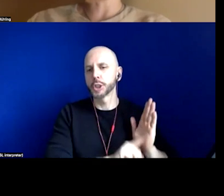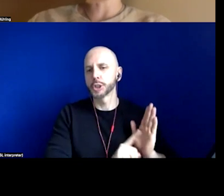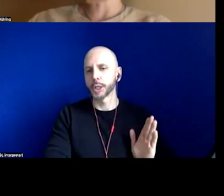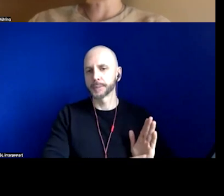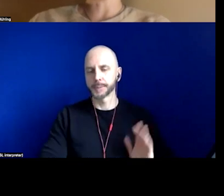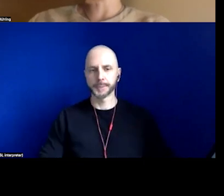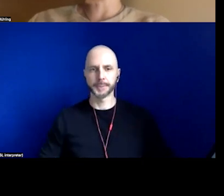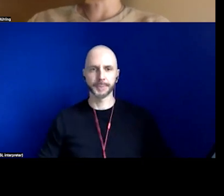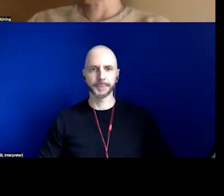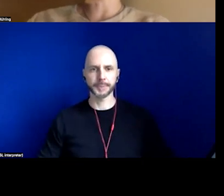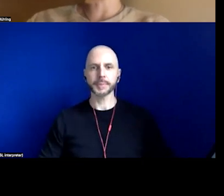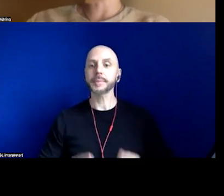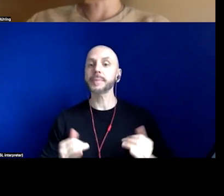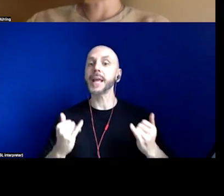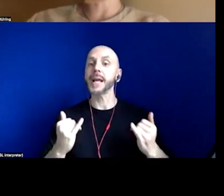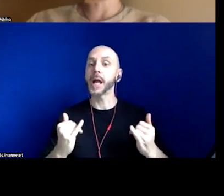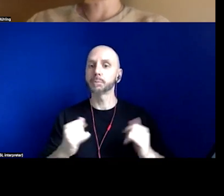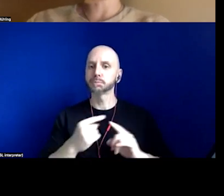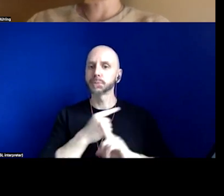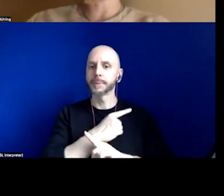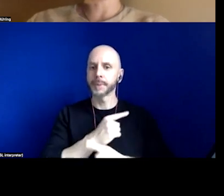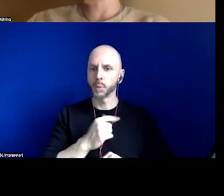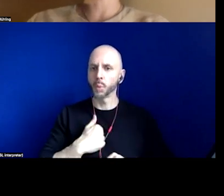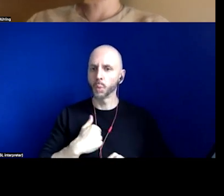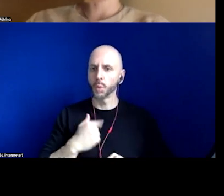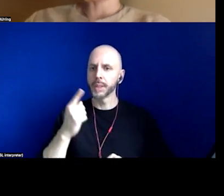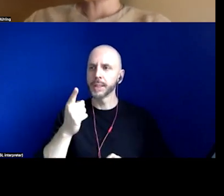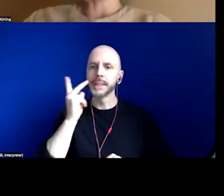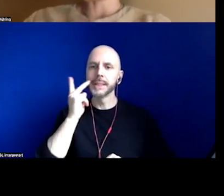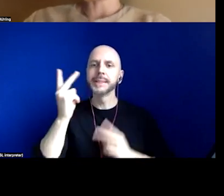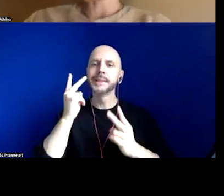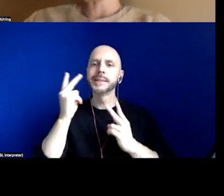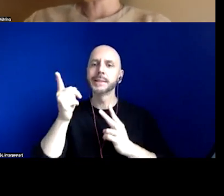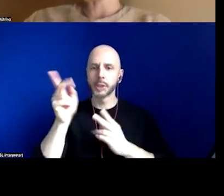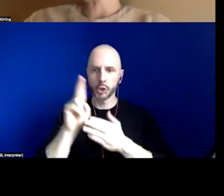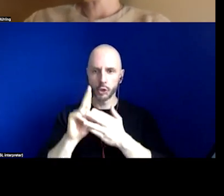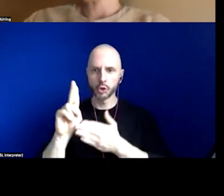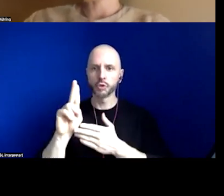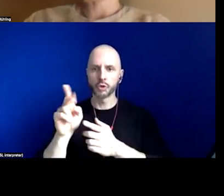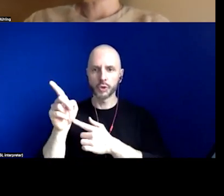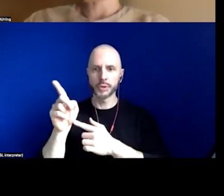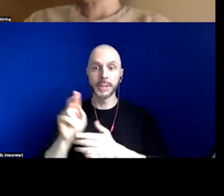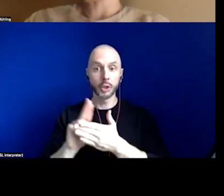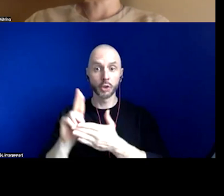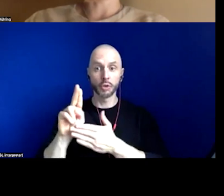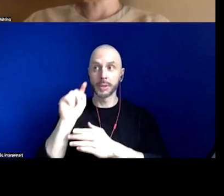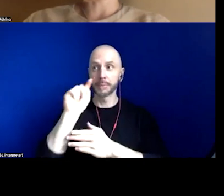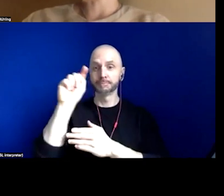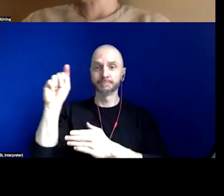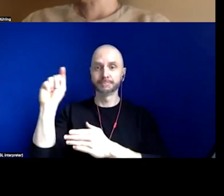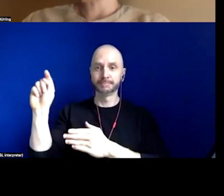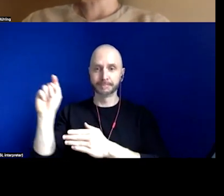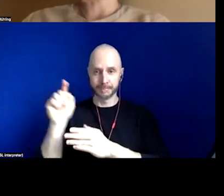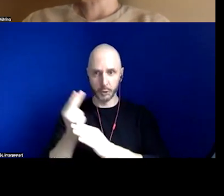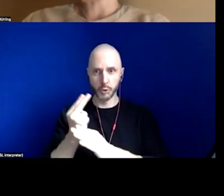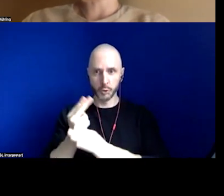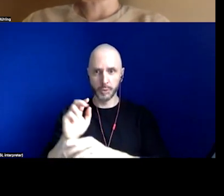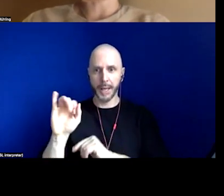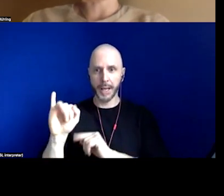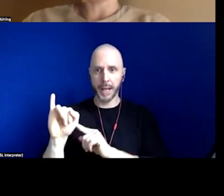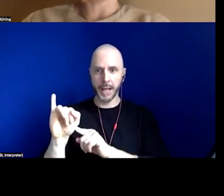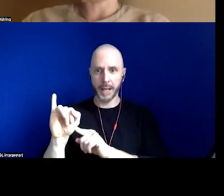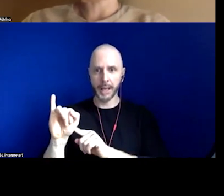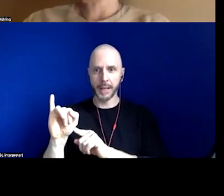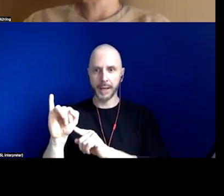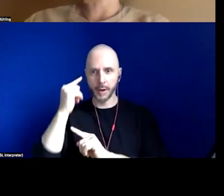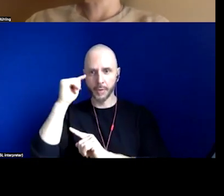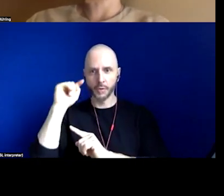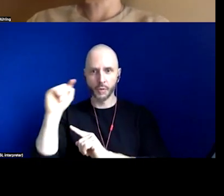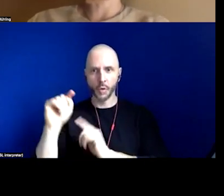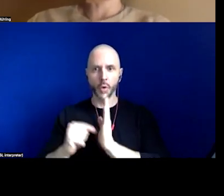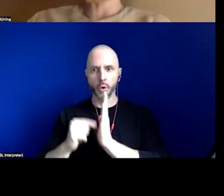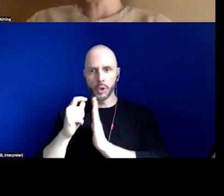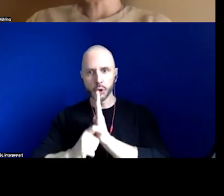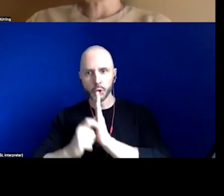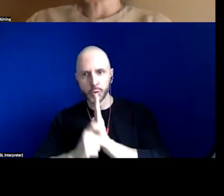nowadays are using a lot to check student papers, and they are very unreliable across the board. So,